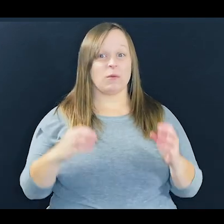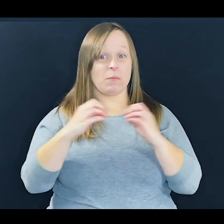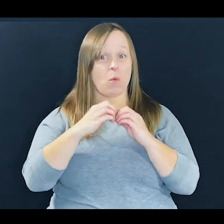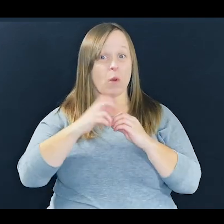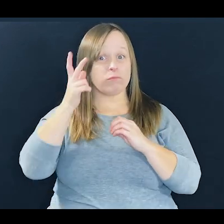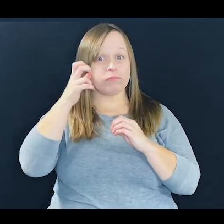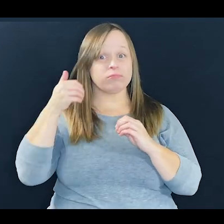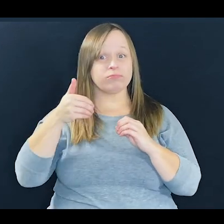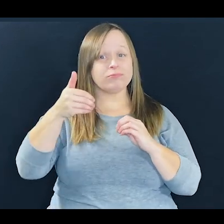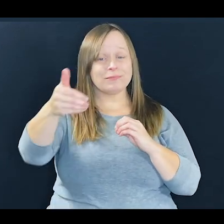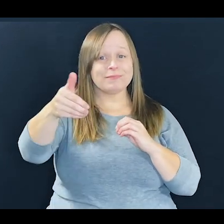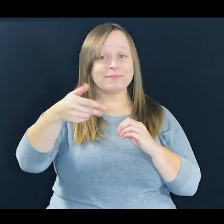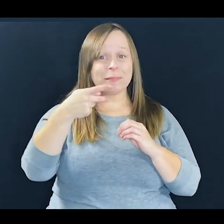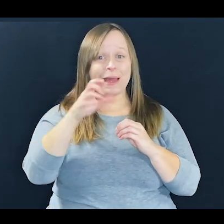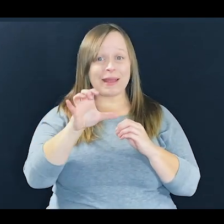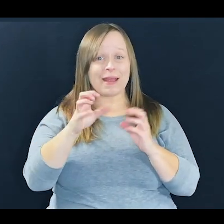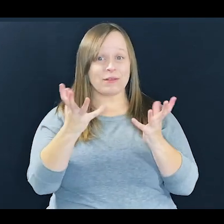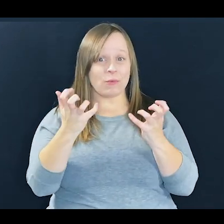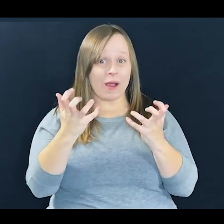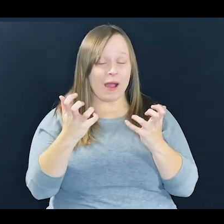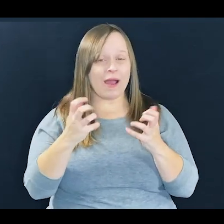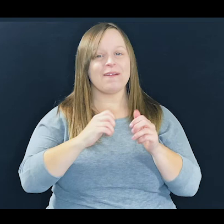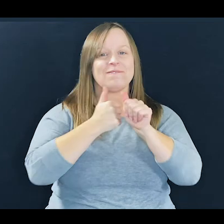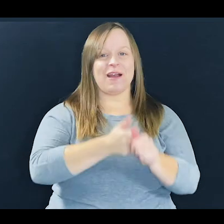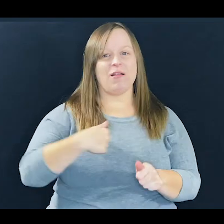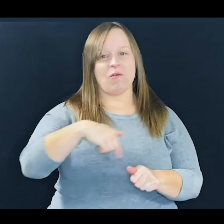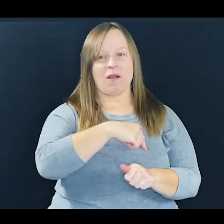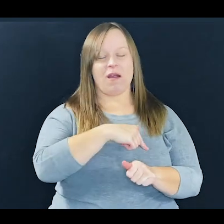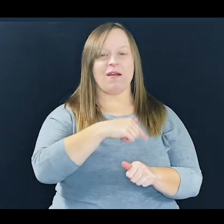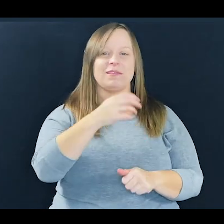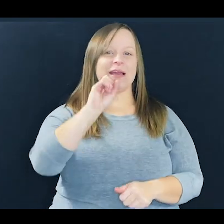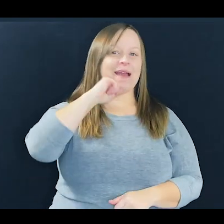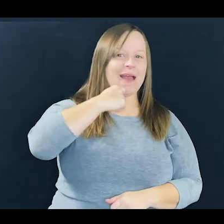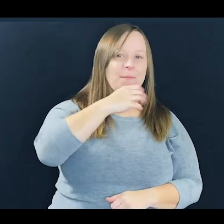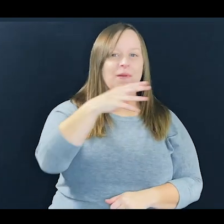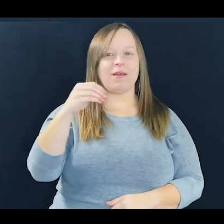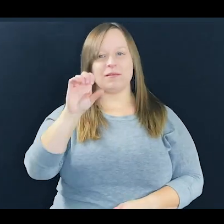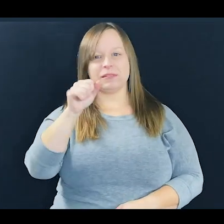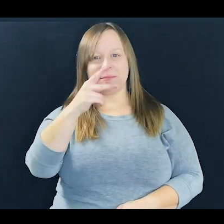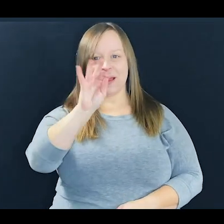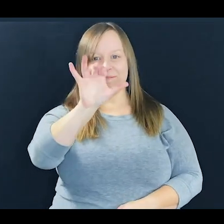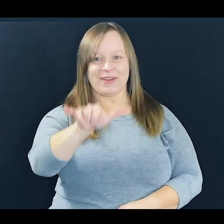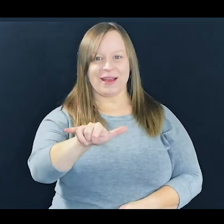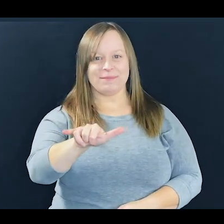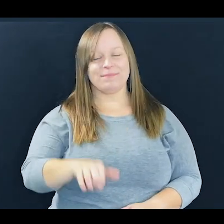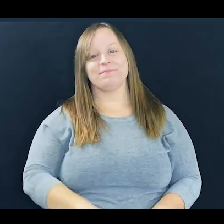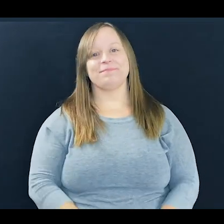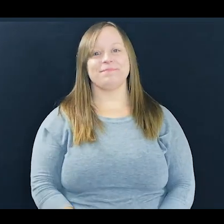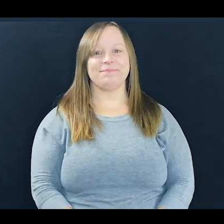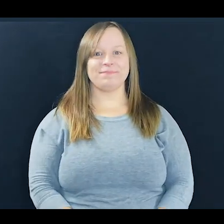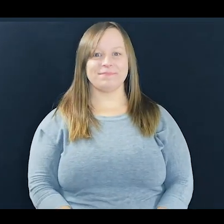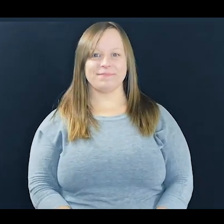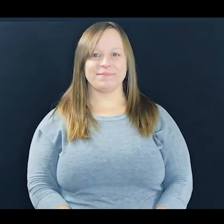To listen to more "Empire State of Rights-- Closed Captioned," follow us on Apple Podcasts and Spotify.